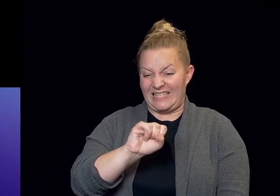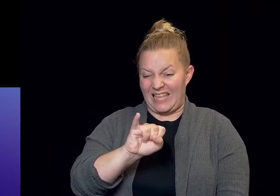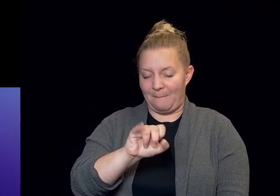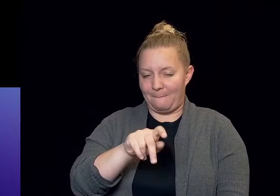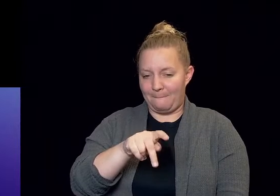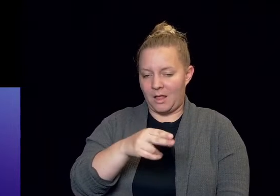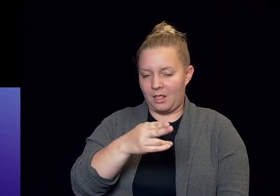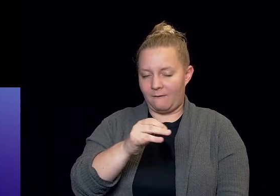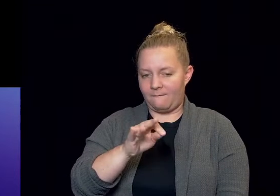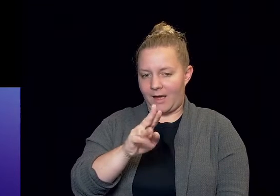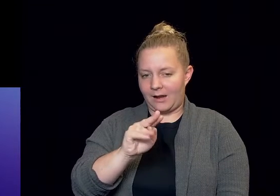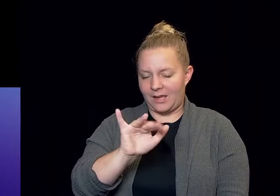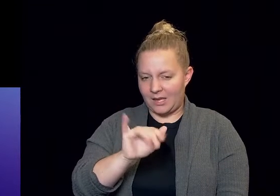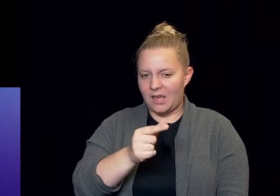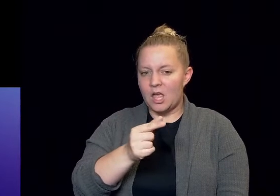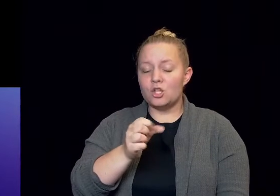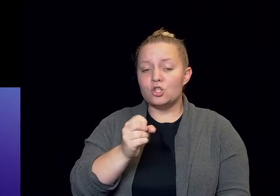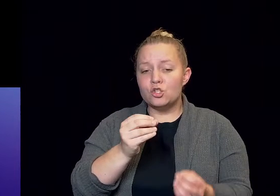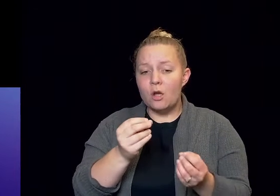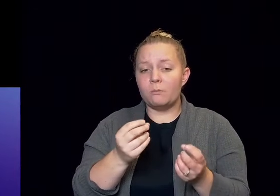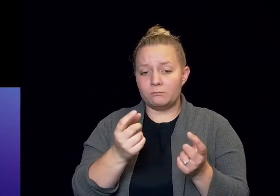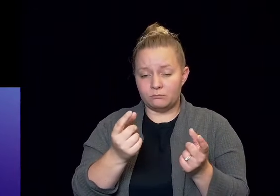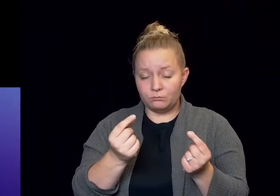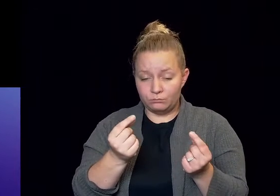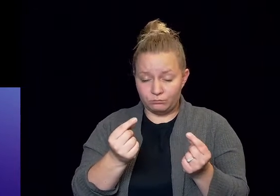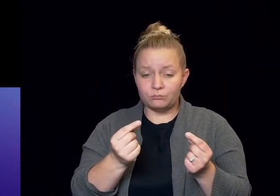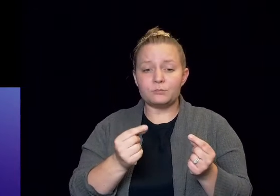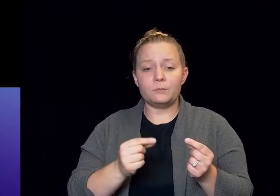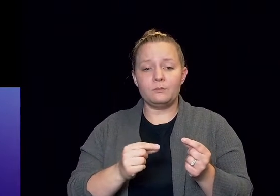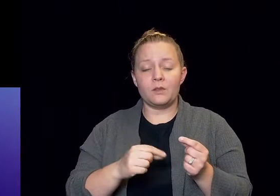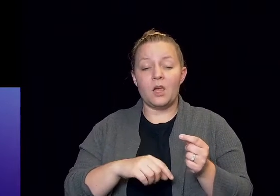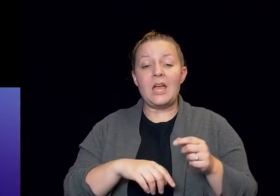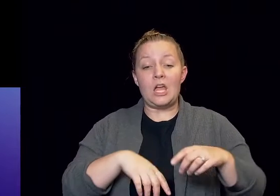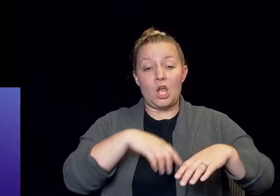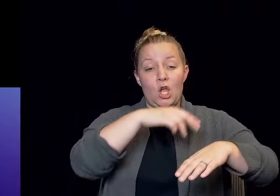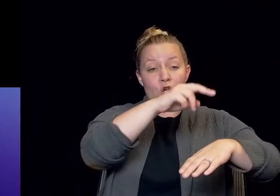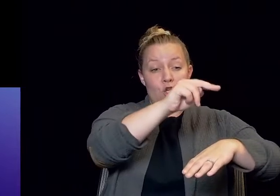numerator from that first fraction, the denominator from the second fraction. You ask yourself, is there